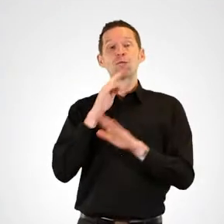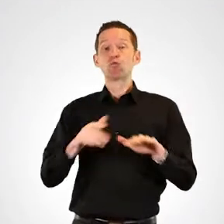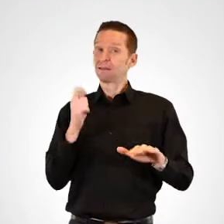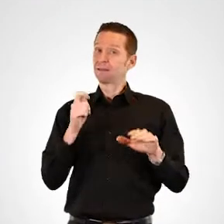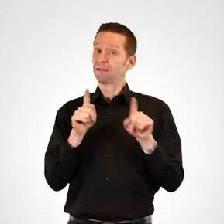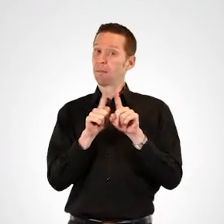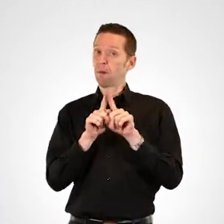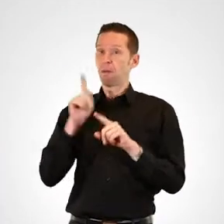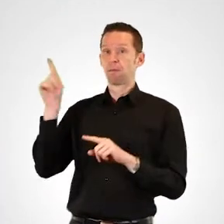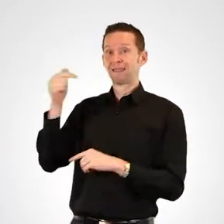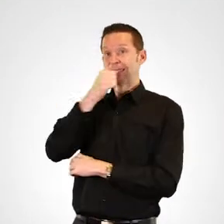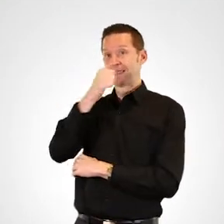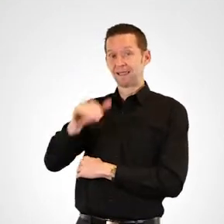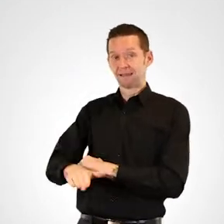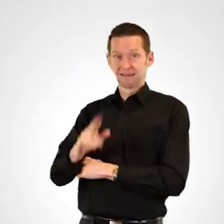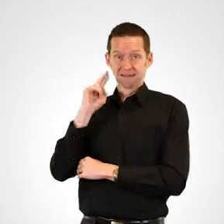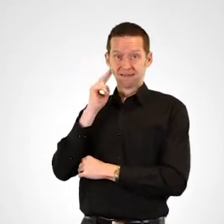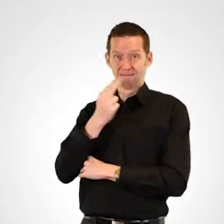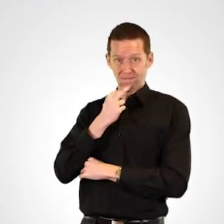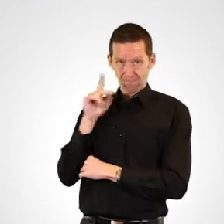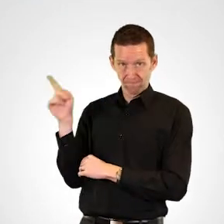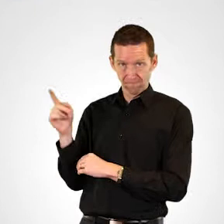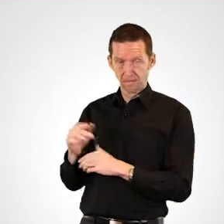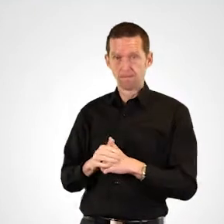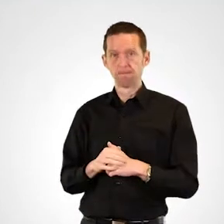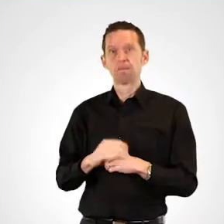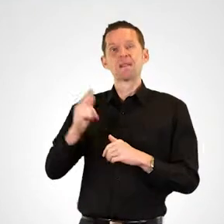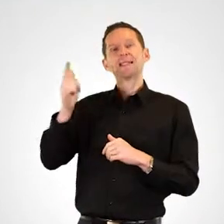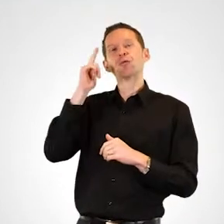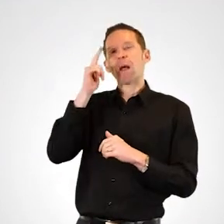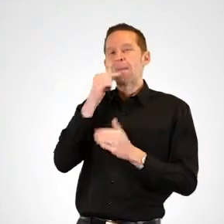This is written by a six-year-old deaf child. And you can see the teacher has helped a bit,